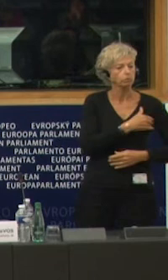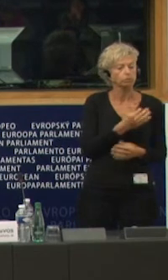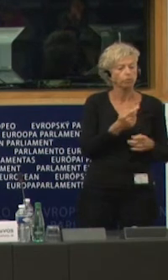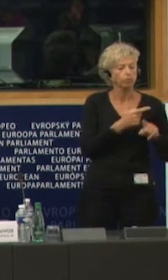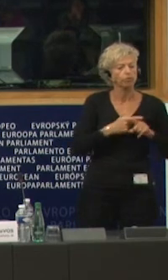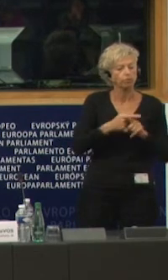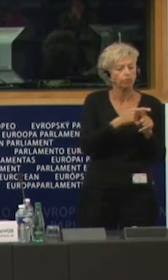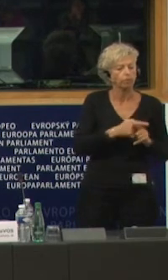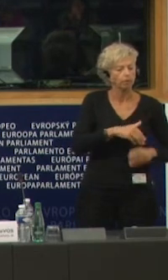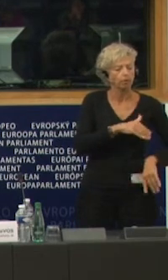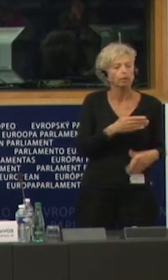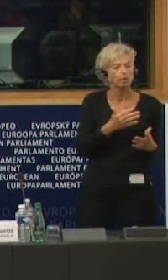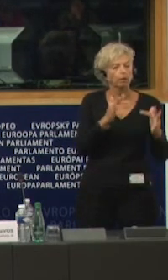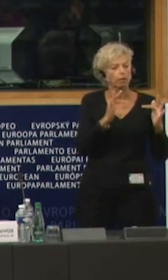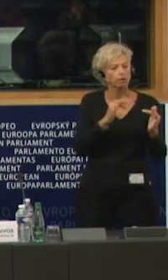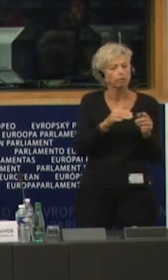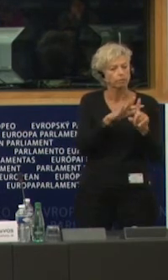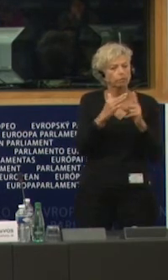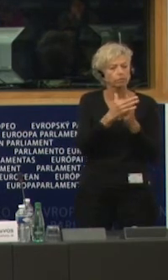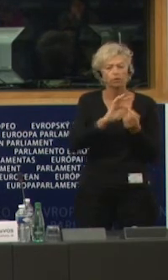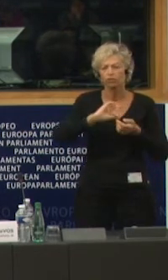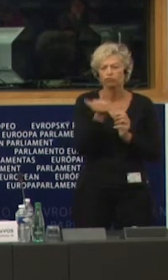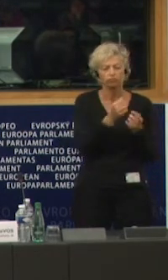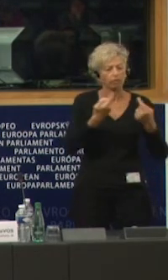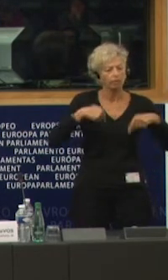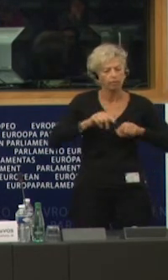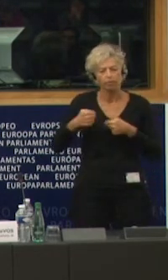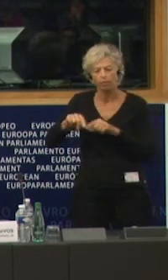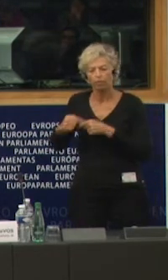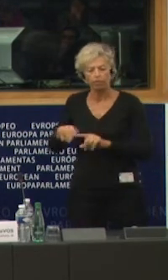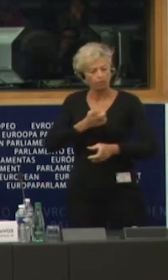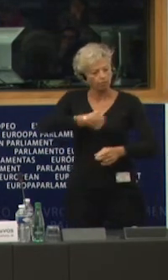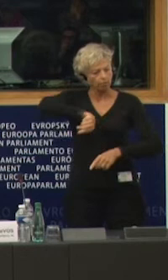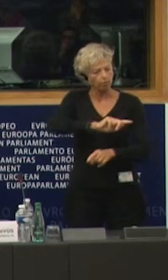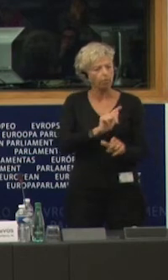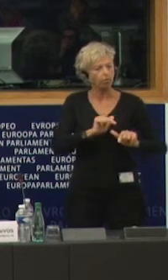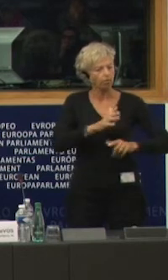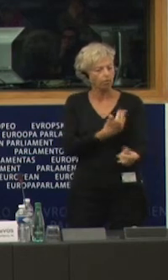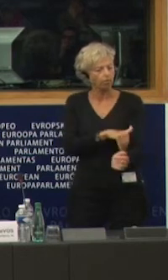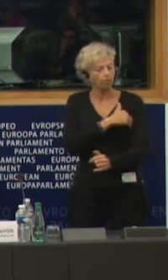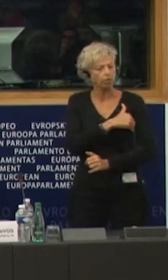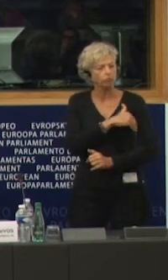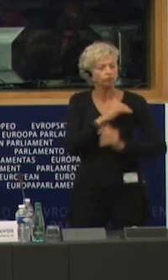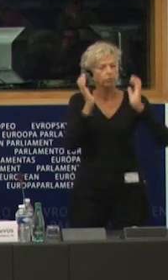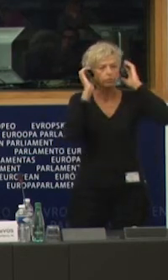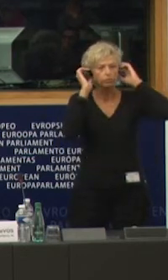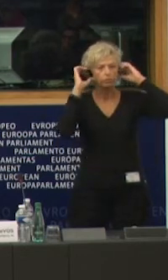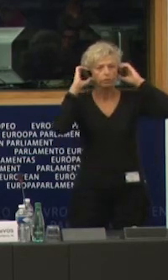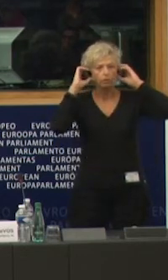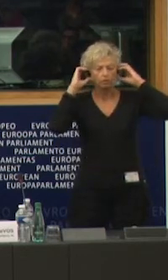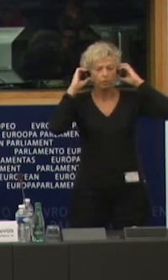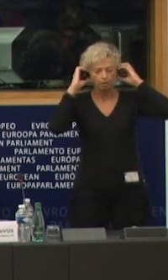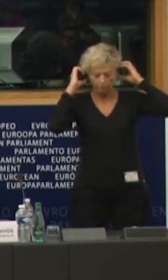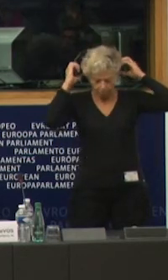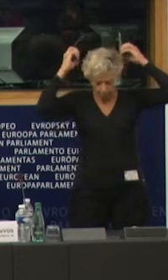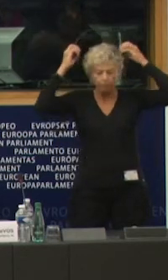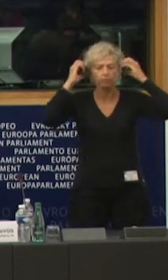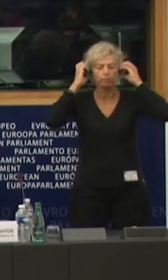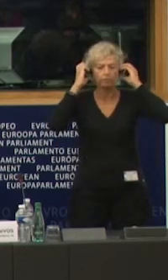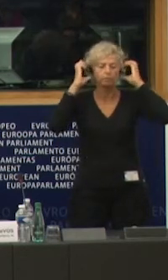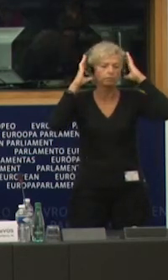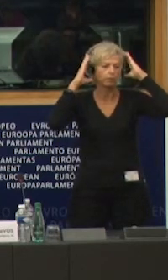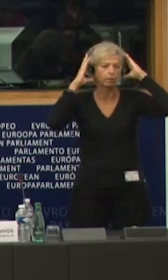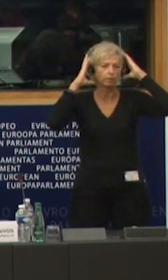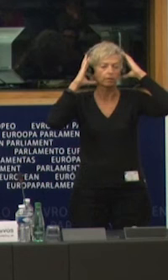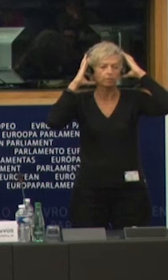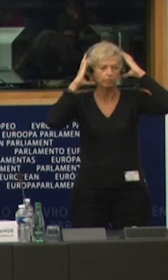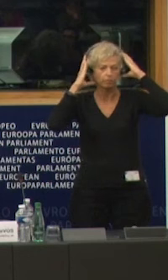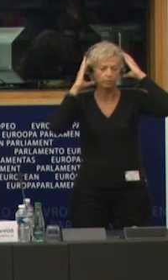These coordination offices were useful in the implementation phase. Since they were able to provide a vital role and provide